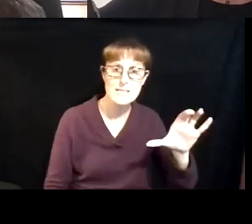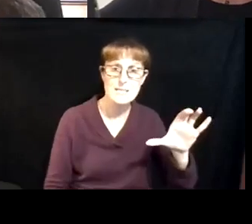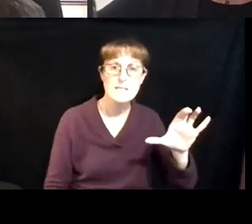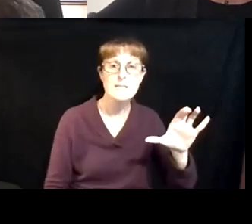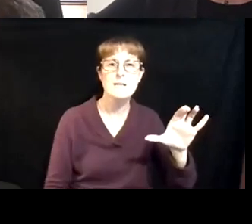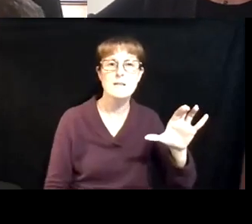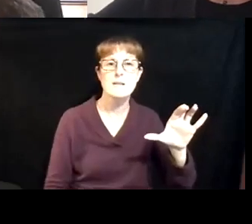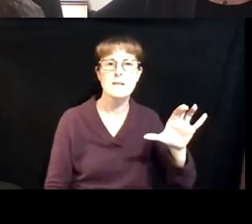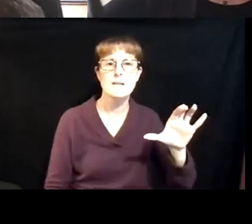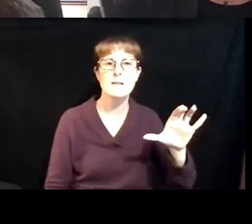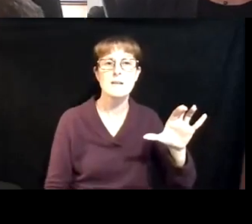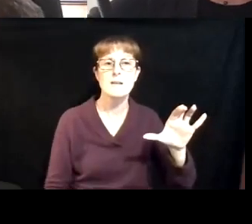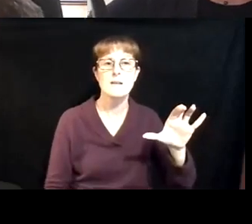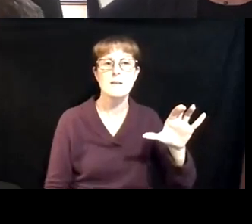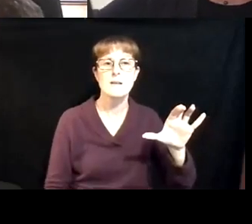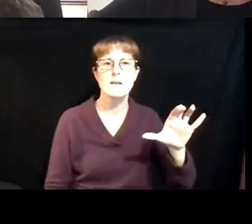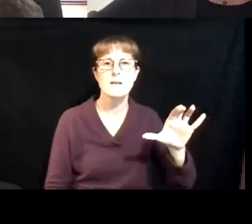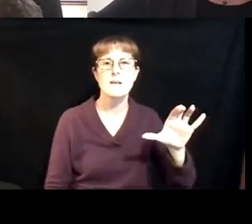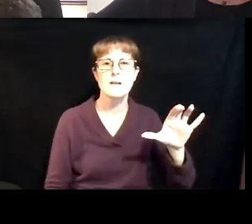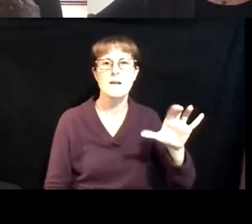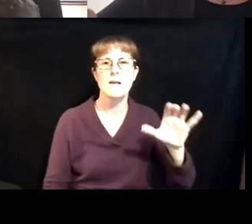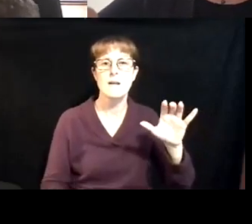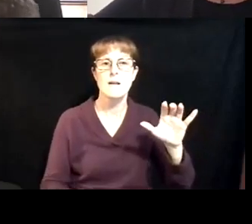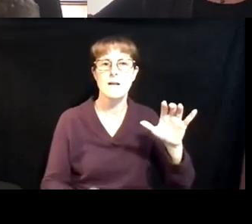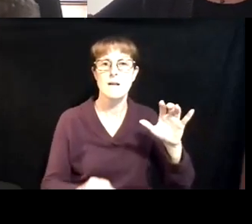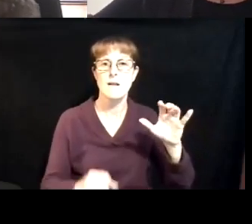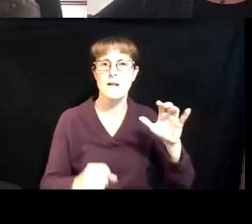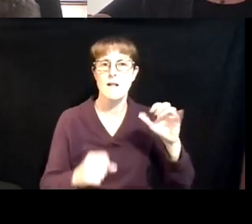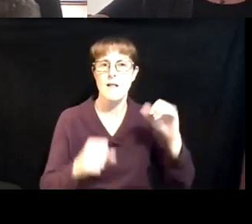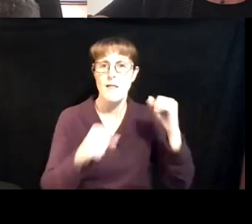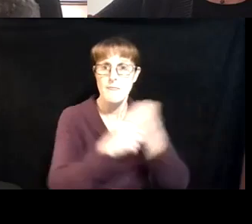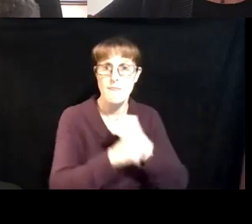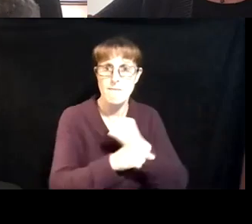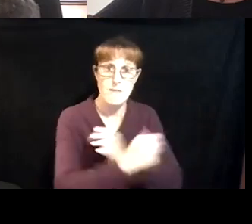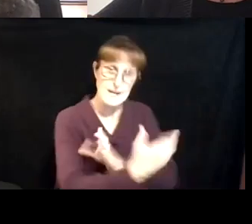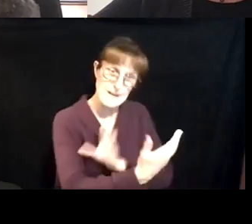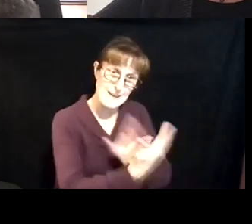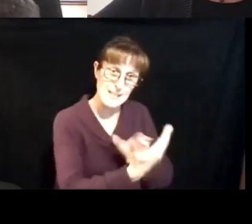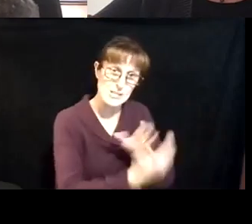the fight against the JRC should leave us in our ongoing work.